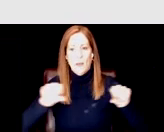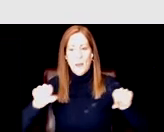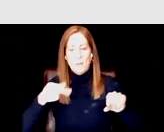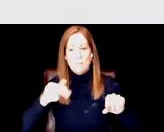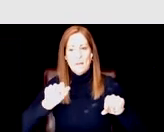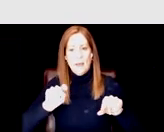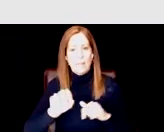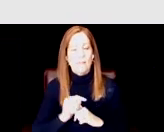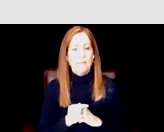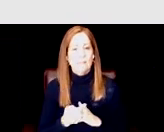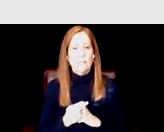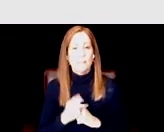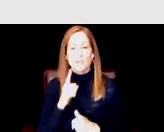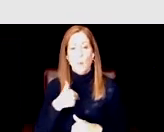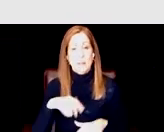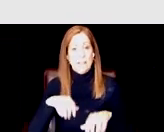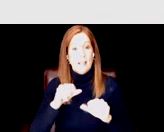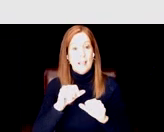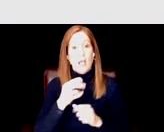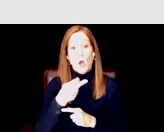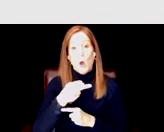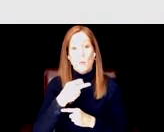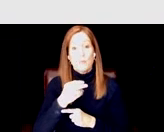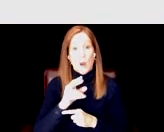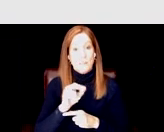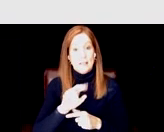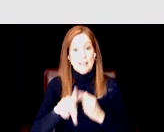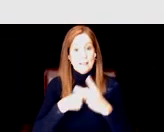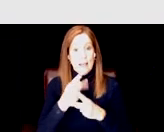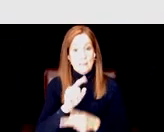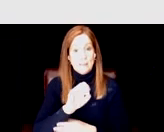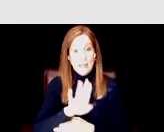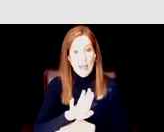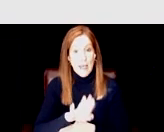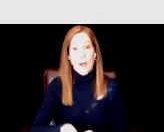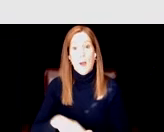So we take the "propertyTypeTabForm," "countyPropertyTypeFormList,"